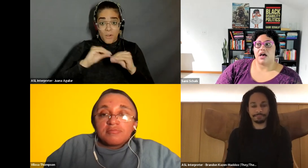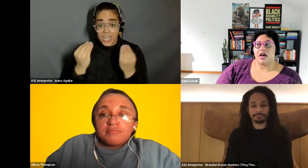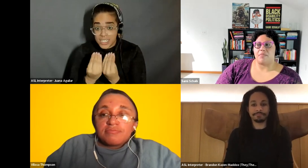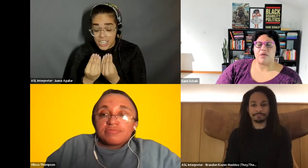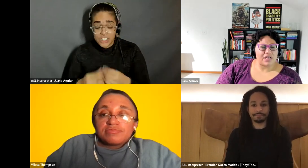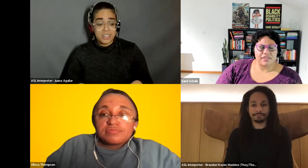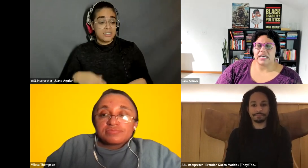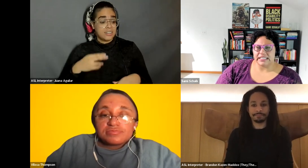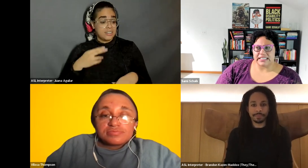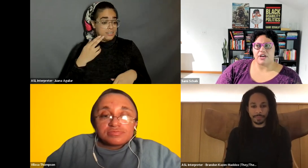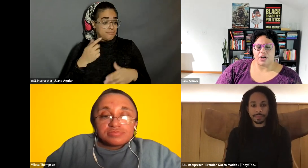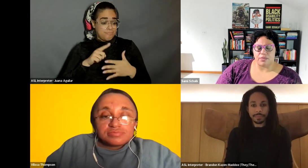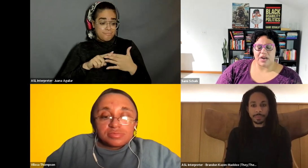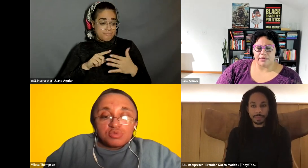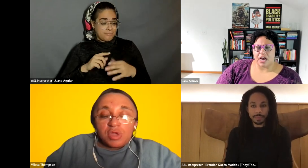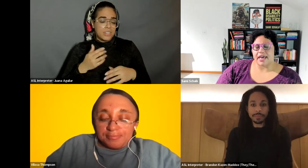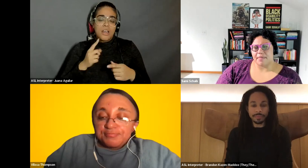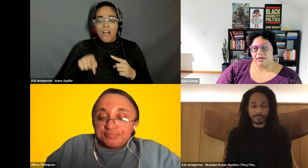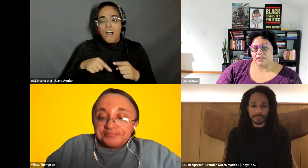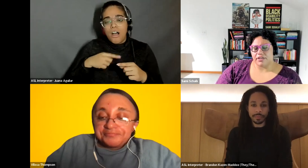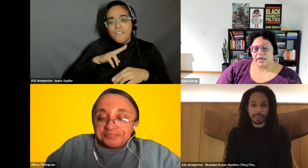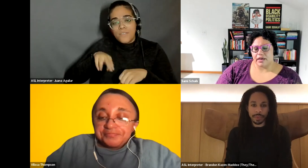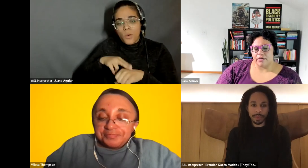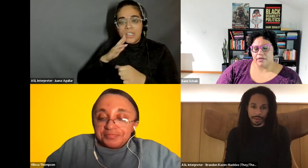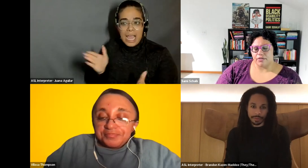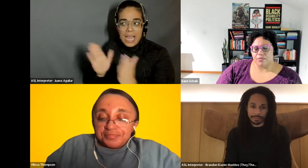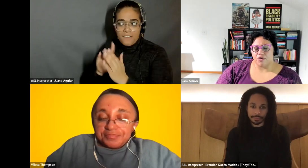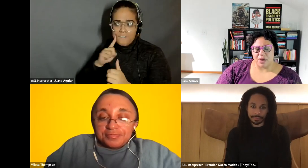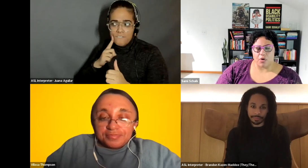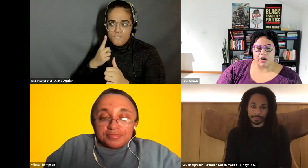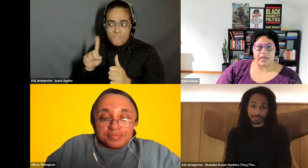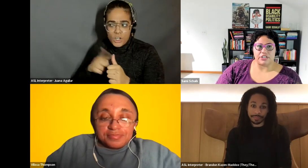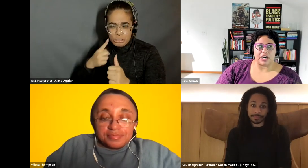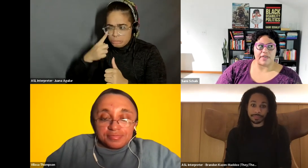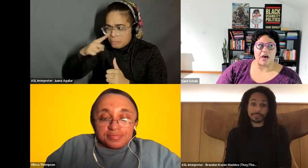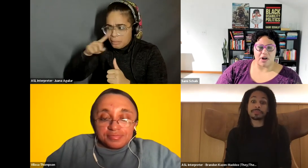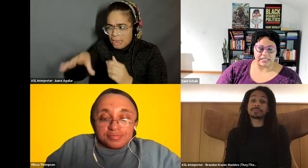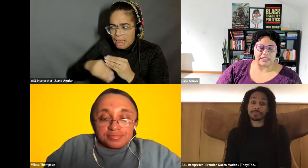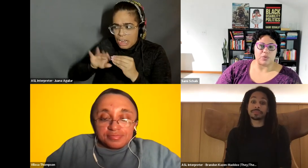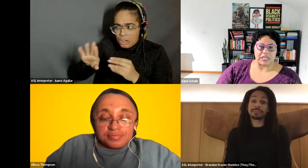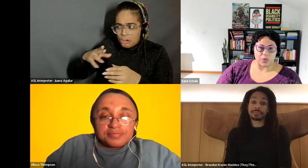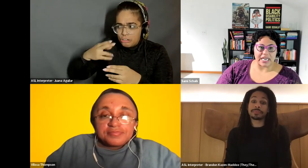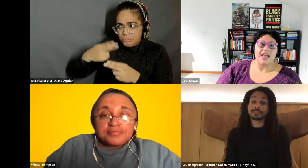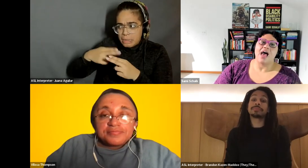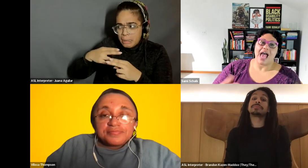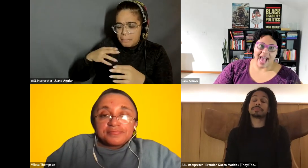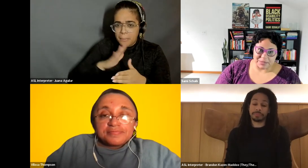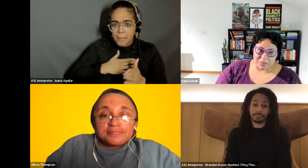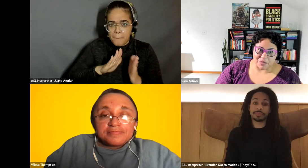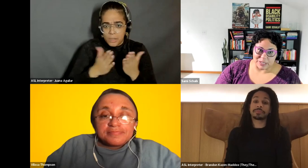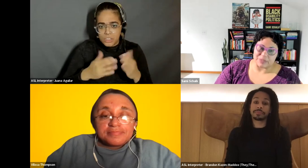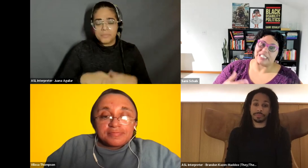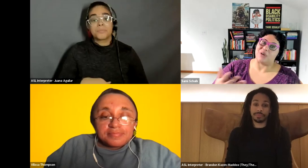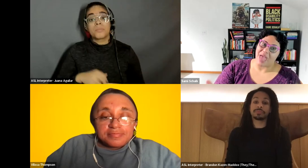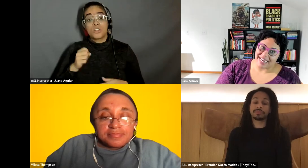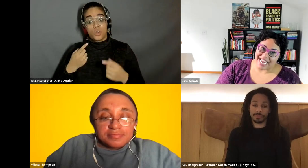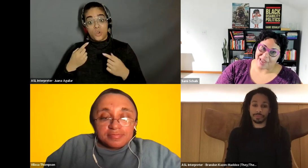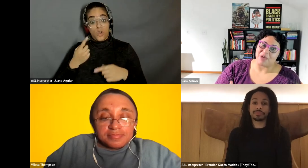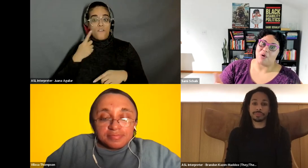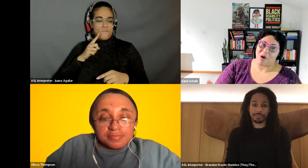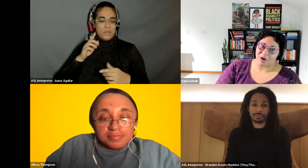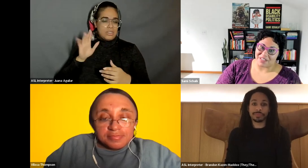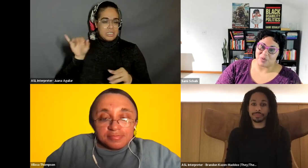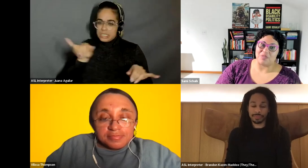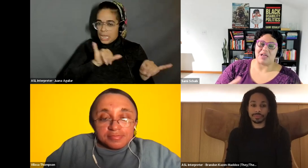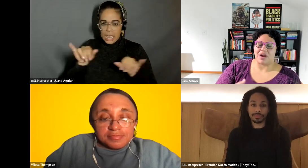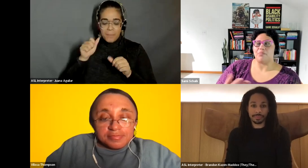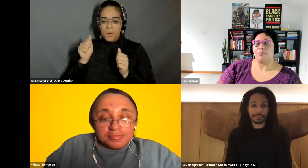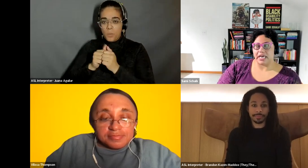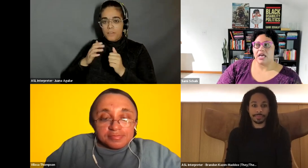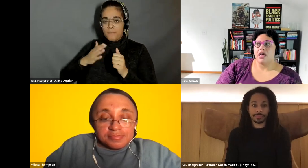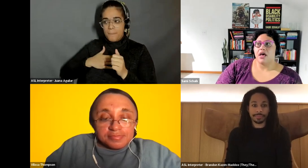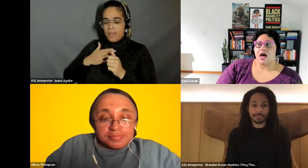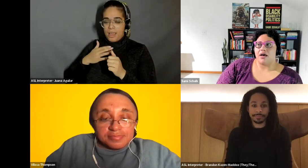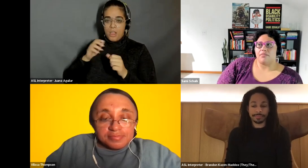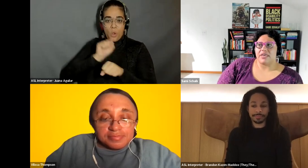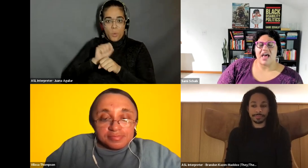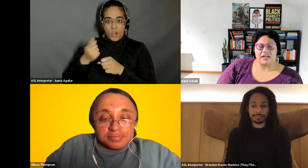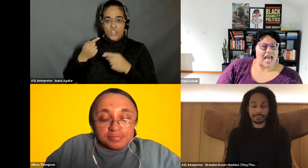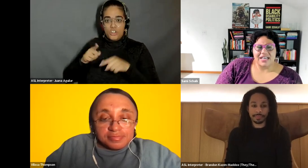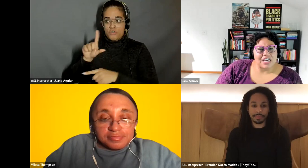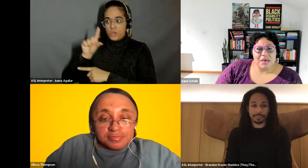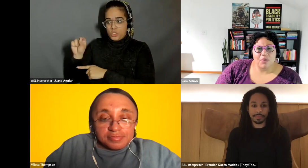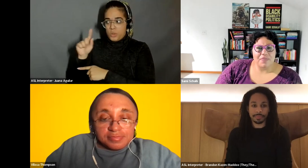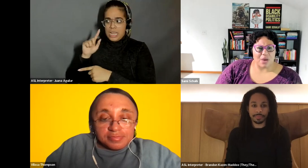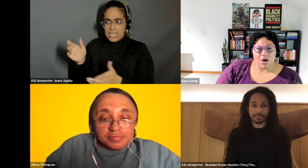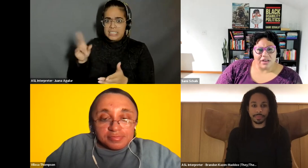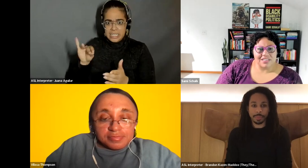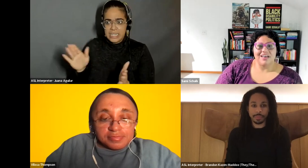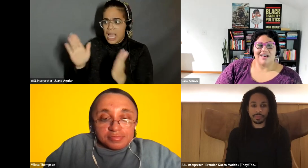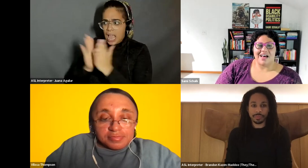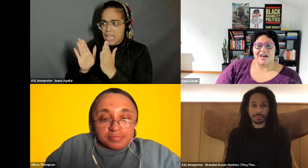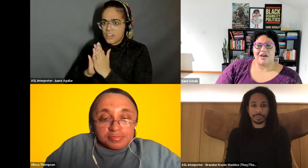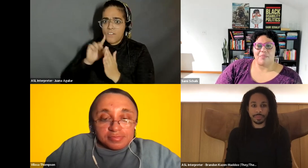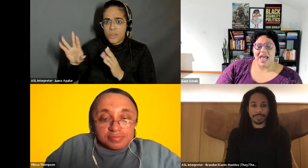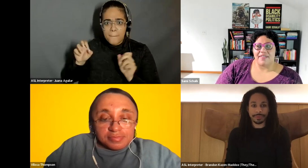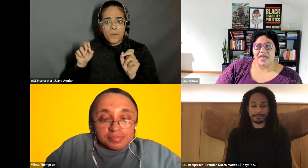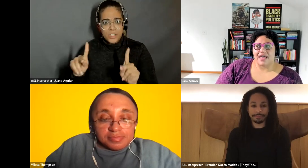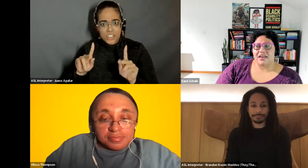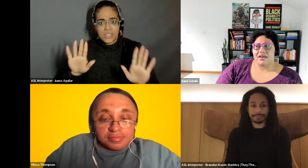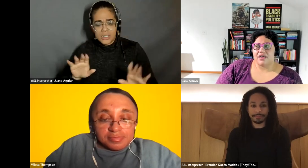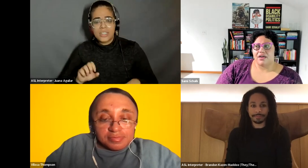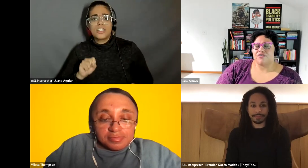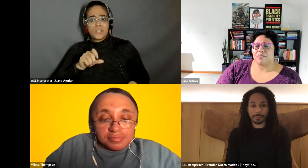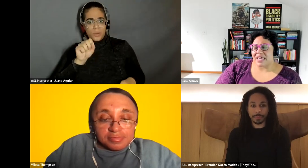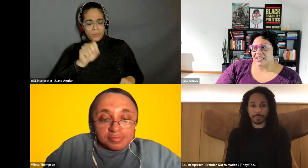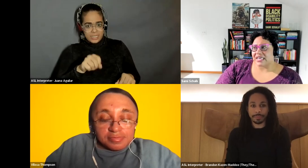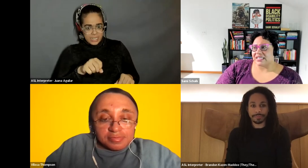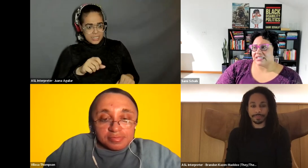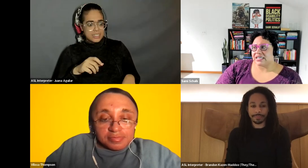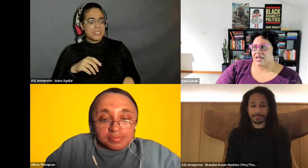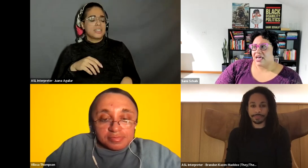Sami Schalk: and with consent. You know, when I was talking about the the movement work during the uprisings in 2,020. I asked people for ourselves, because it's okay to name that you were part of this with me, right? But yeah, asking people what they want. And then, for me at least.